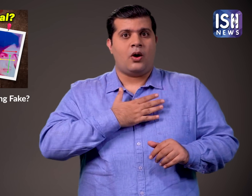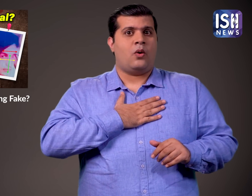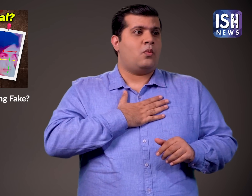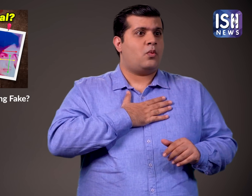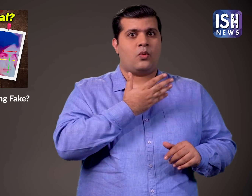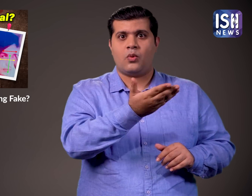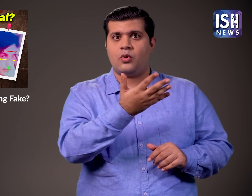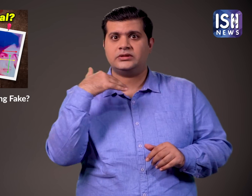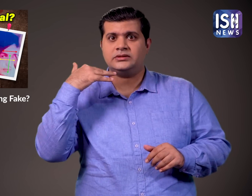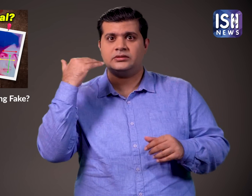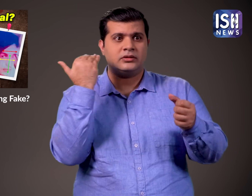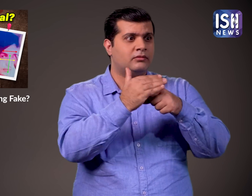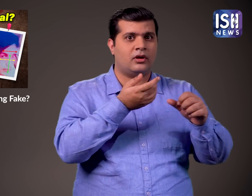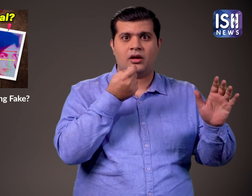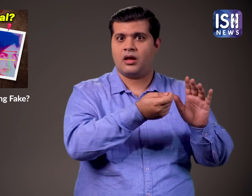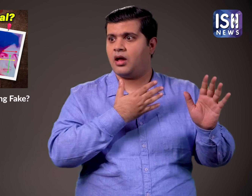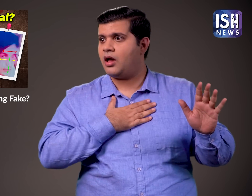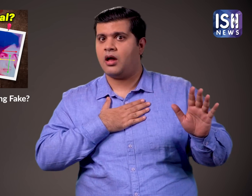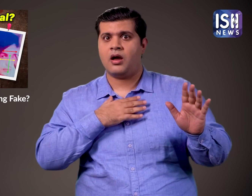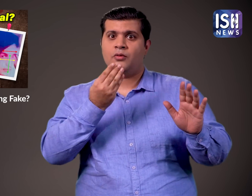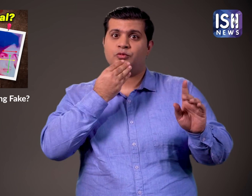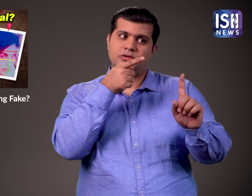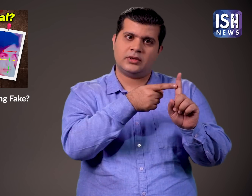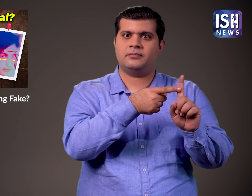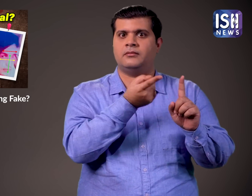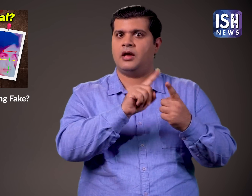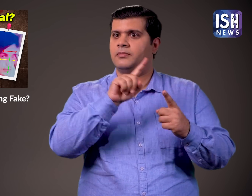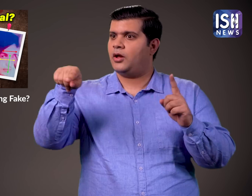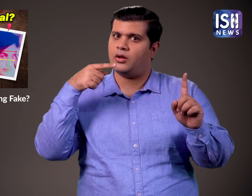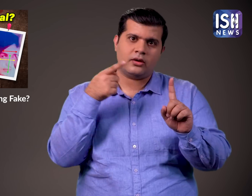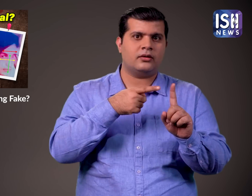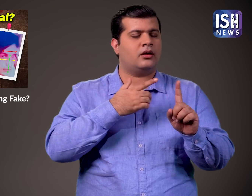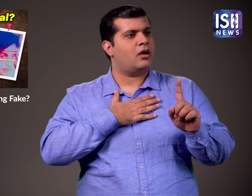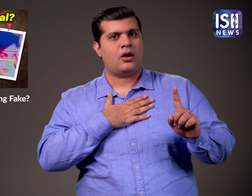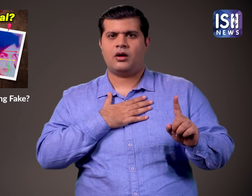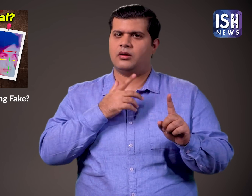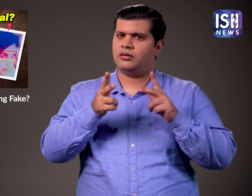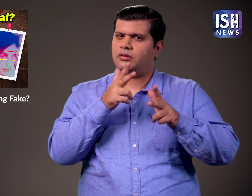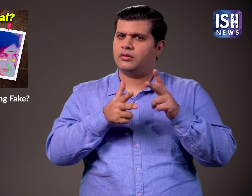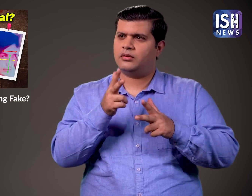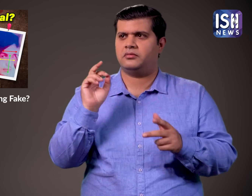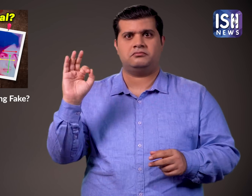expressed concern for Saif because he is a Muslim. Wow amazing!